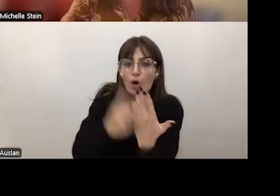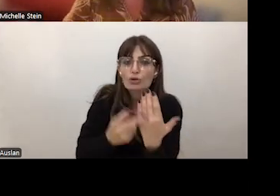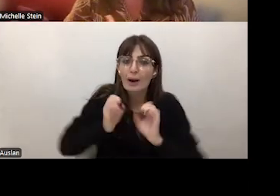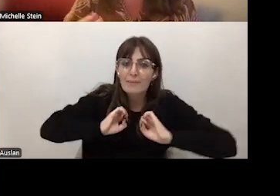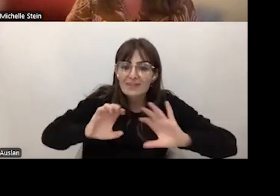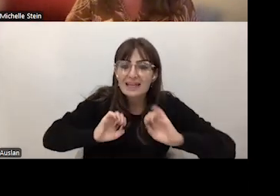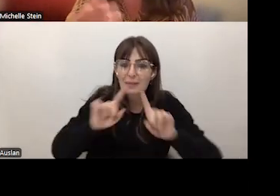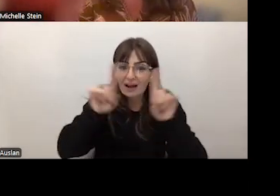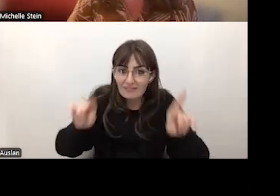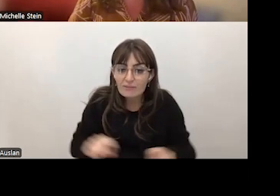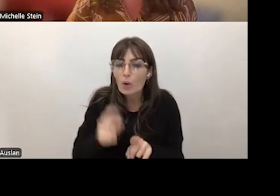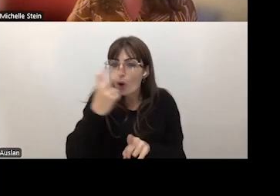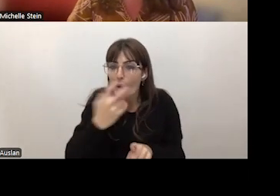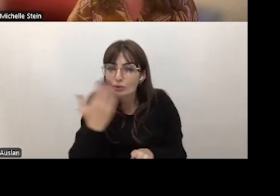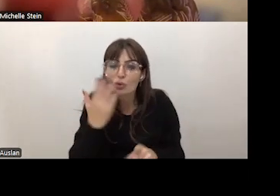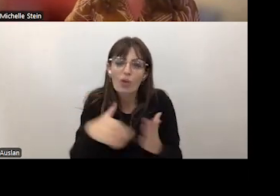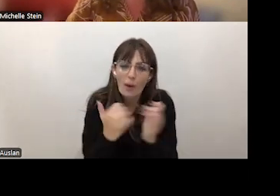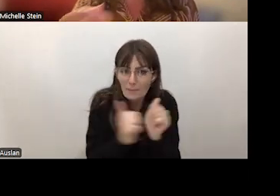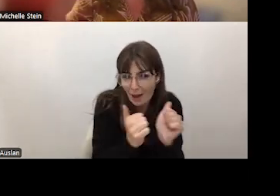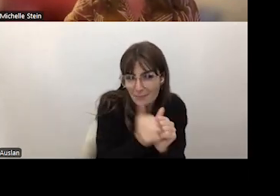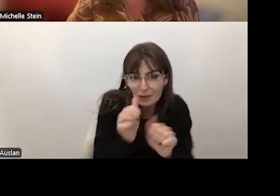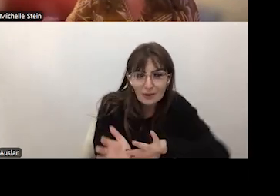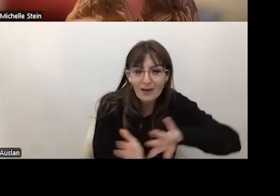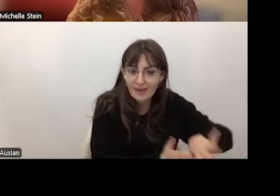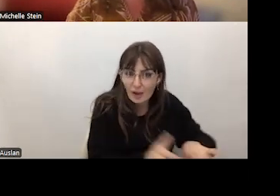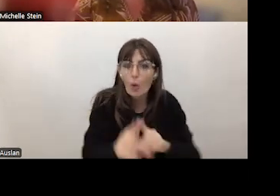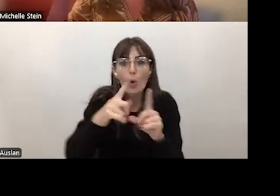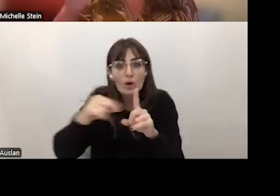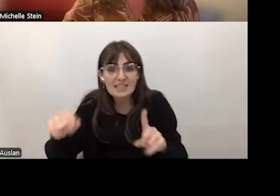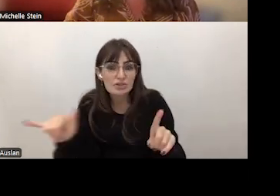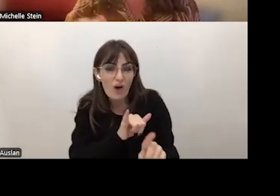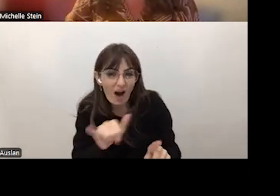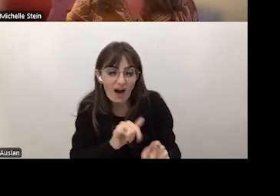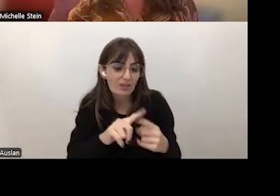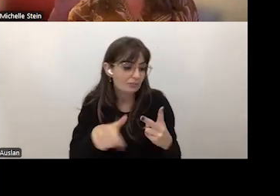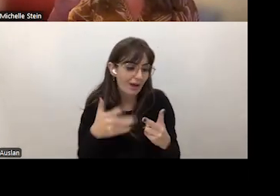old school on paper or digital, asking people information around what they enjoy